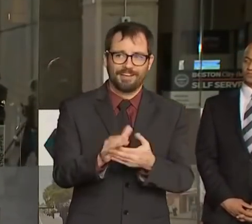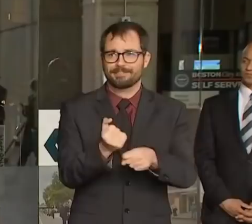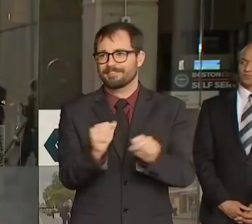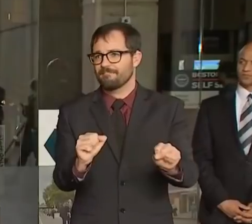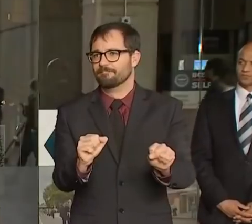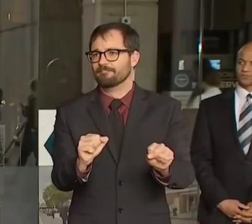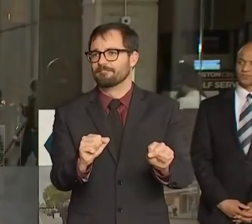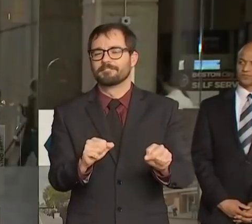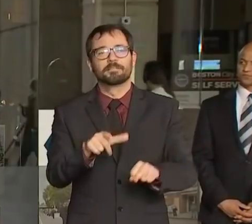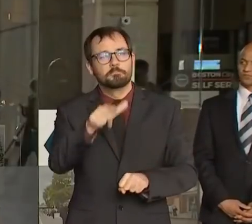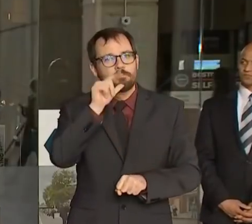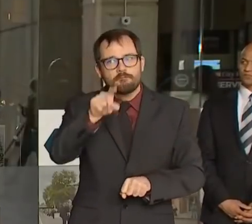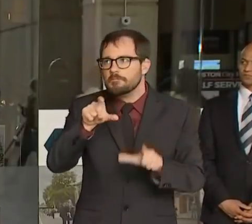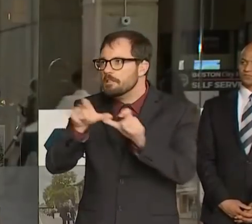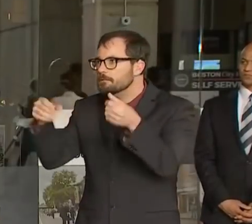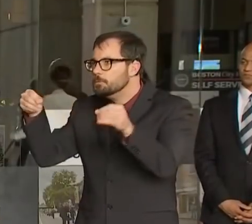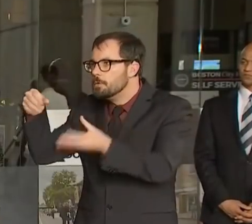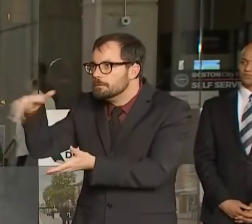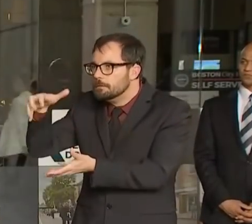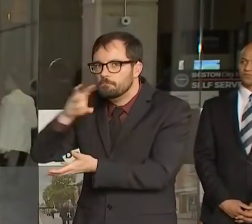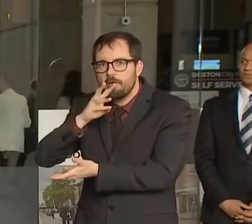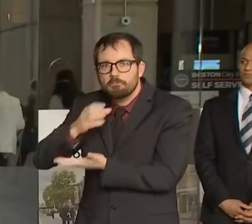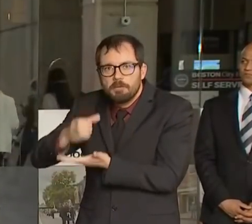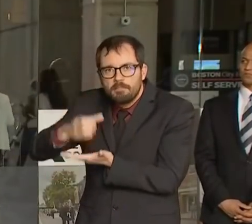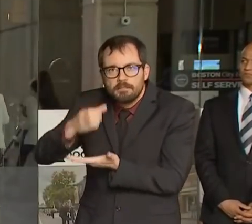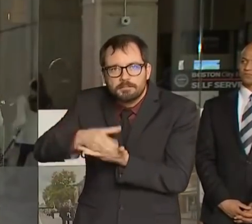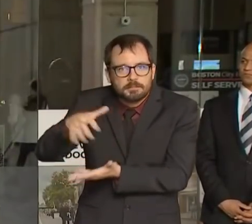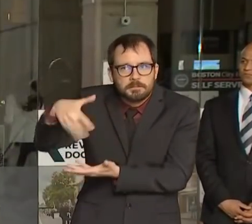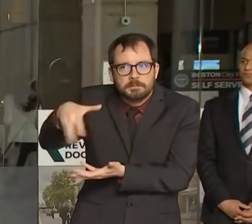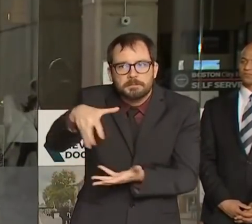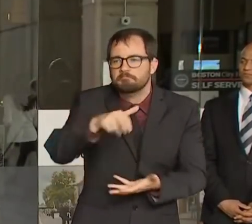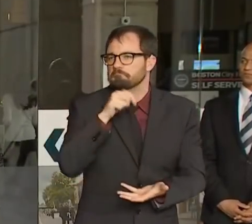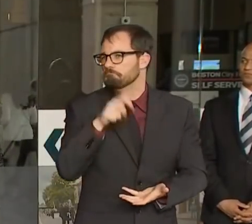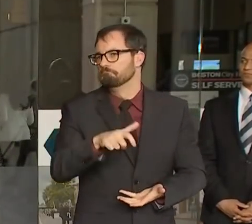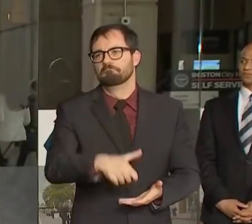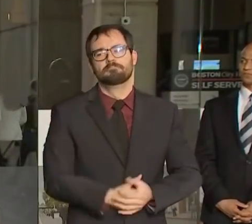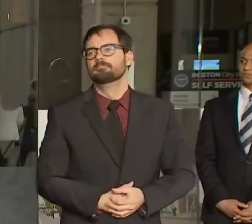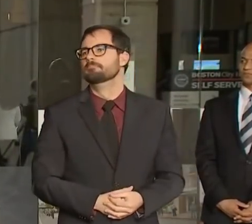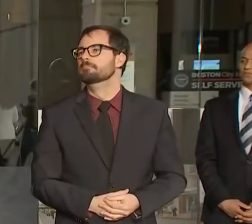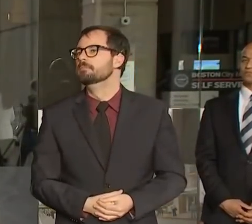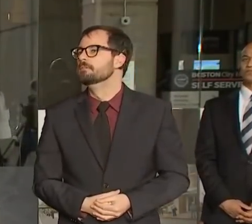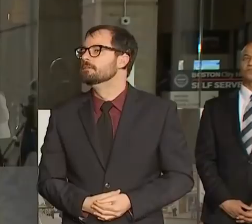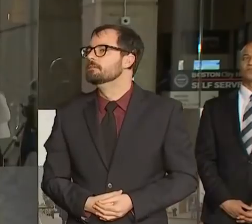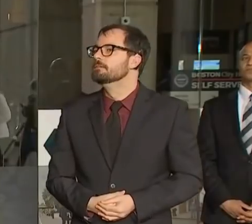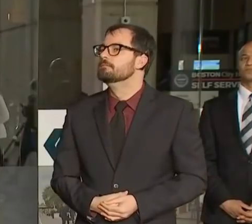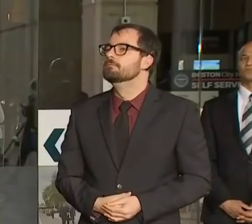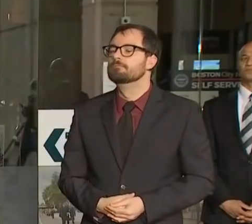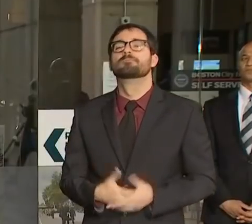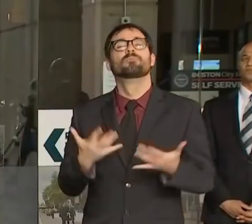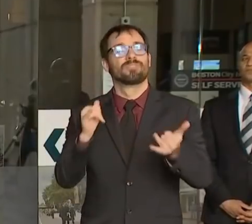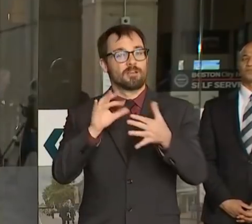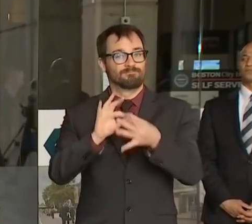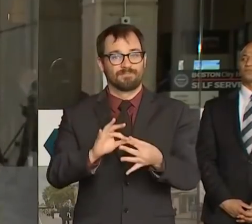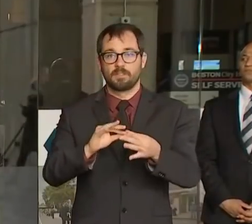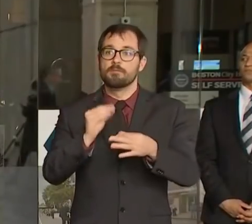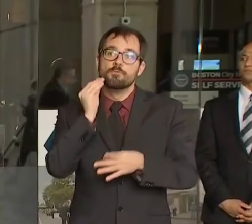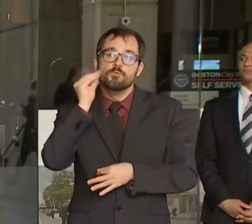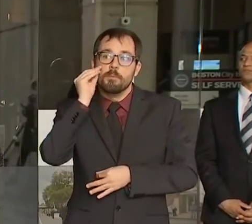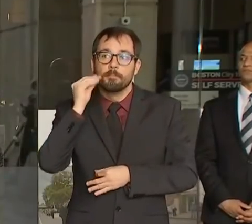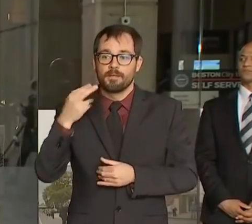GO SHOPPING. YOU DO NOT NECESSARILY HAVE TO PURCHASE WATER. THE WATER IS SAFE. FOR HOUSING PLANS, WE HAVE HALTED EFFICIENT PROCEEDINGS.